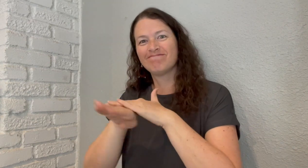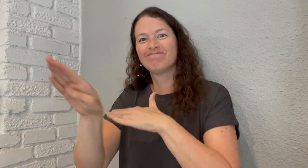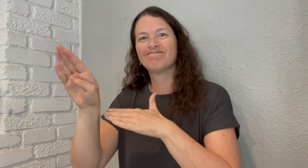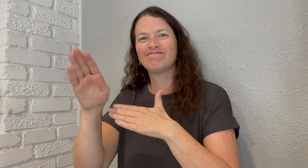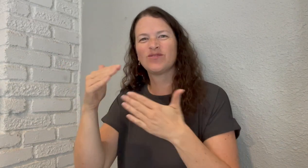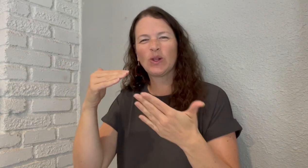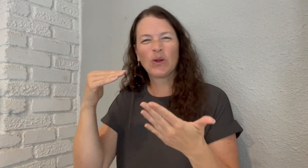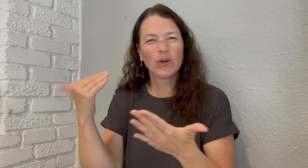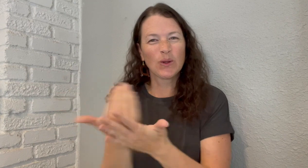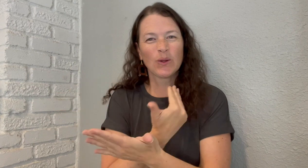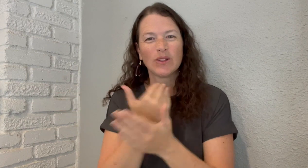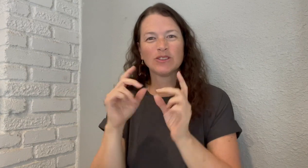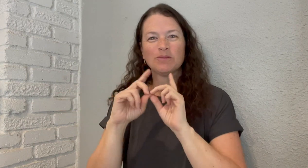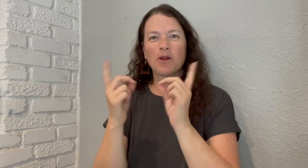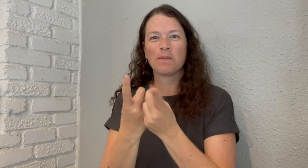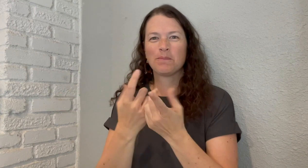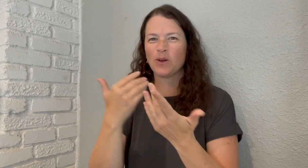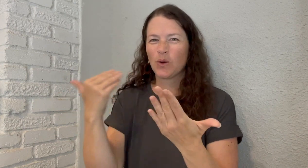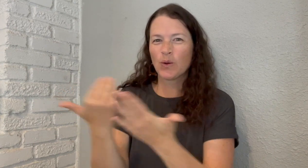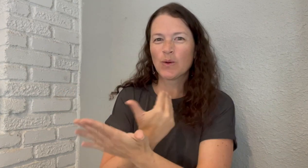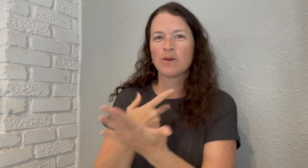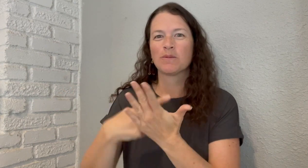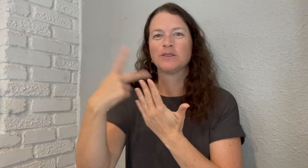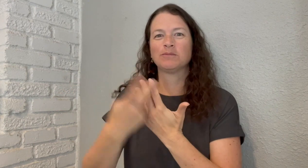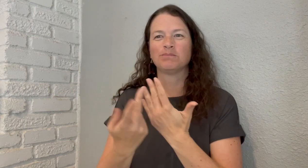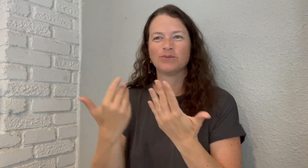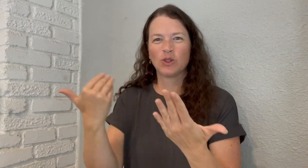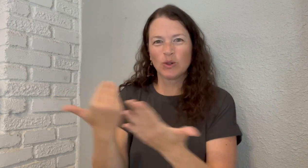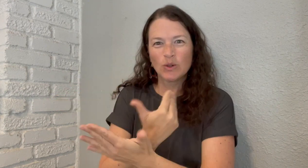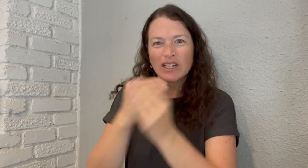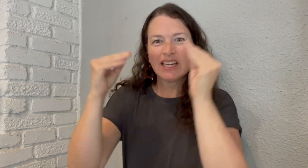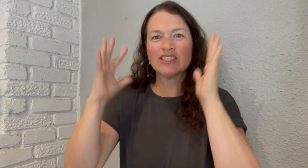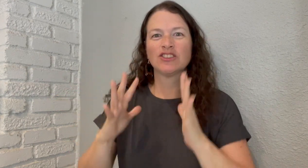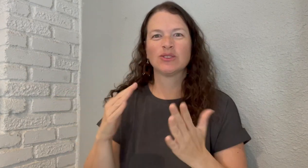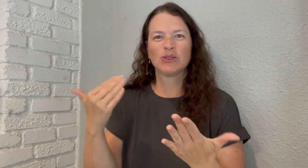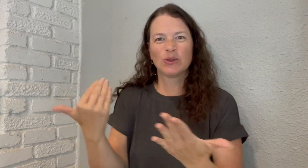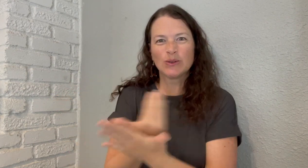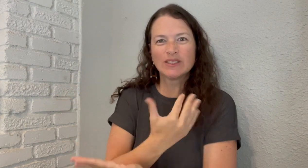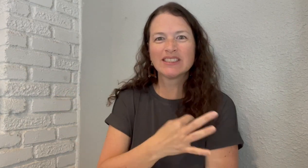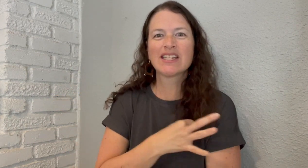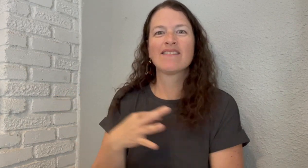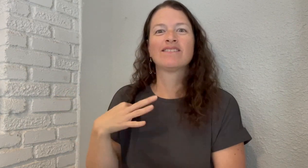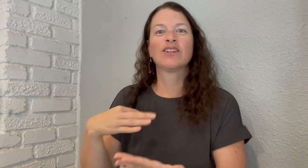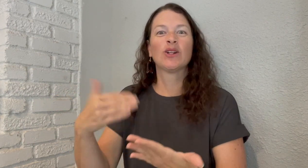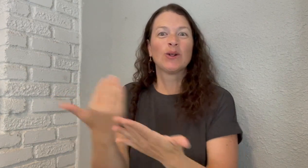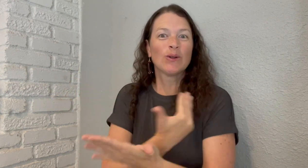school and going into a new department and new program with new teachers and new staff members,